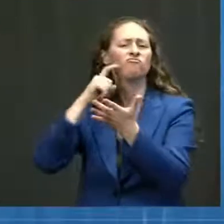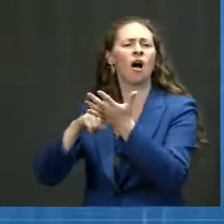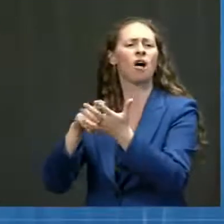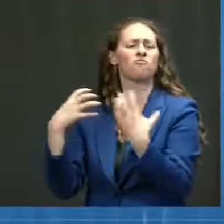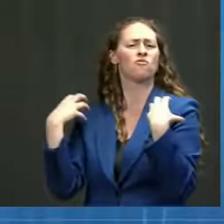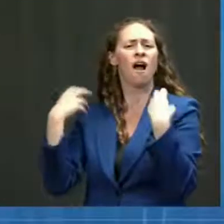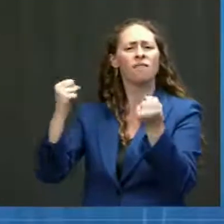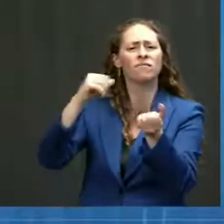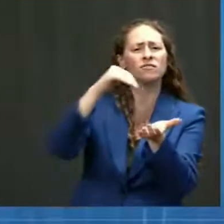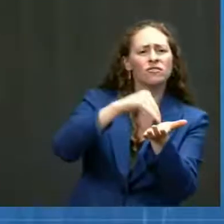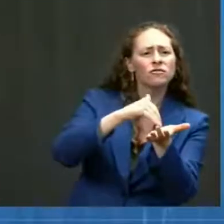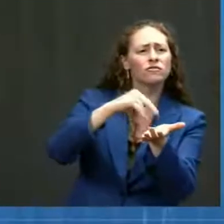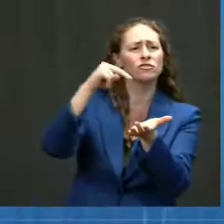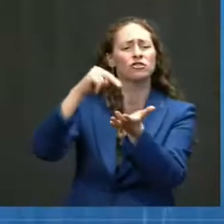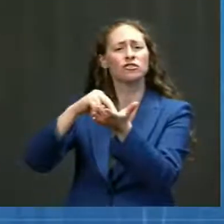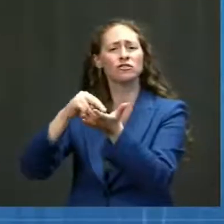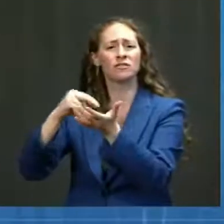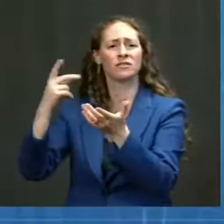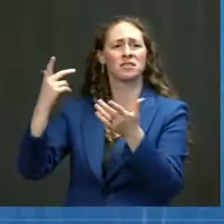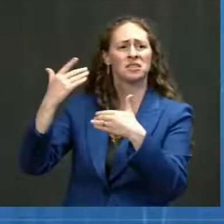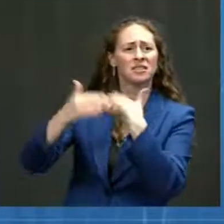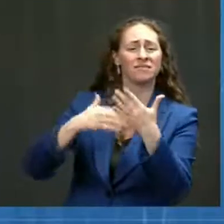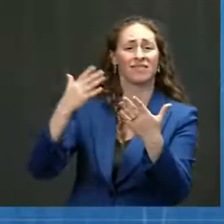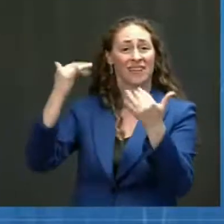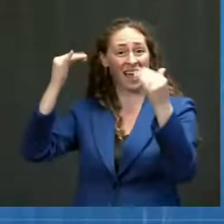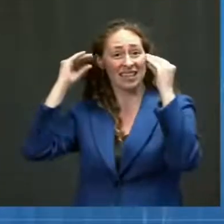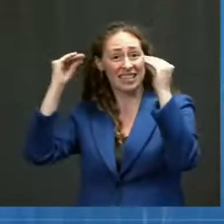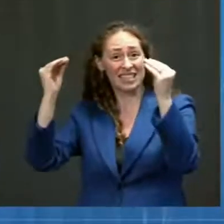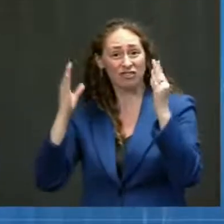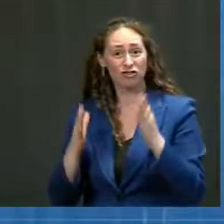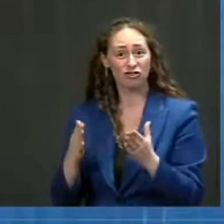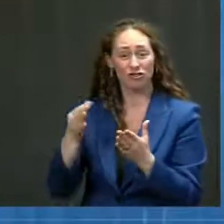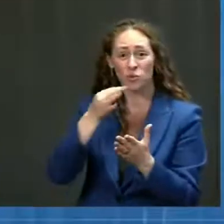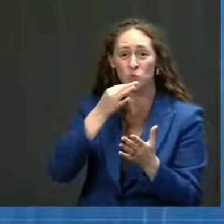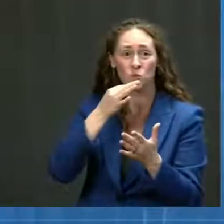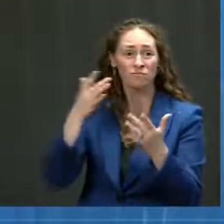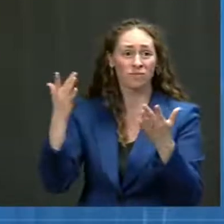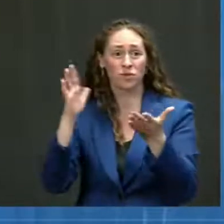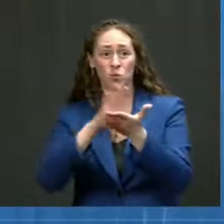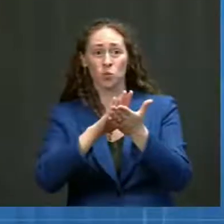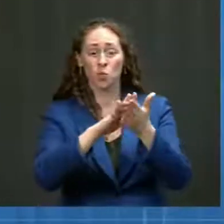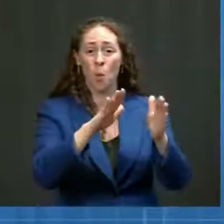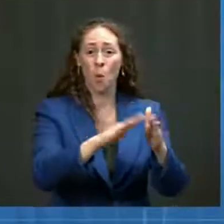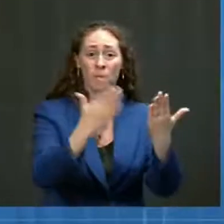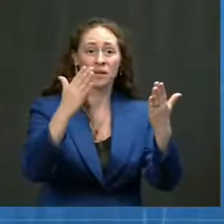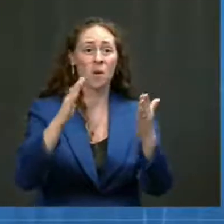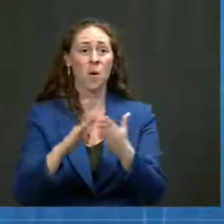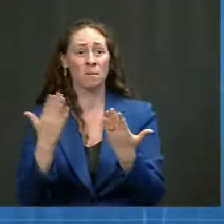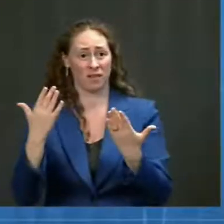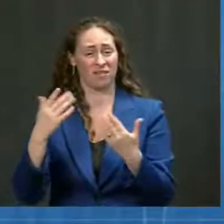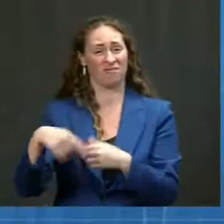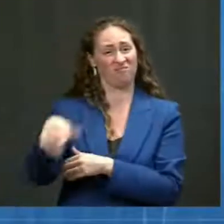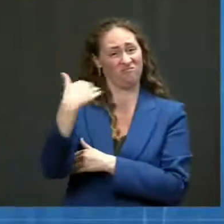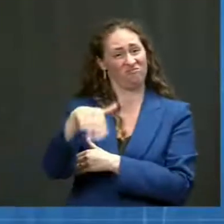THE BRAVE DOCTORS AND NURSES IN